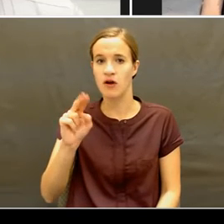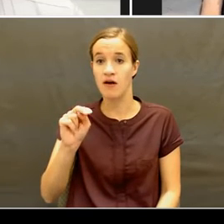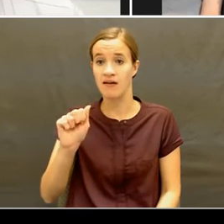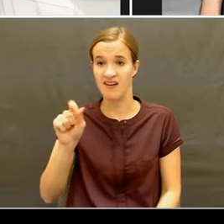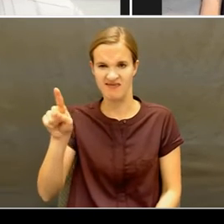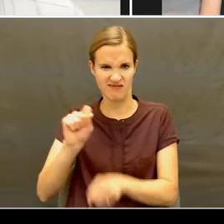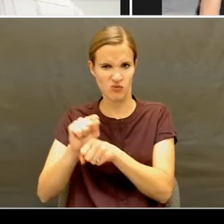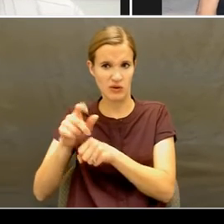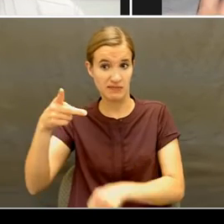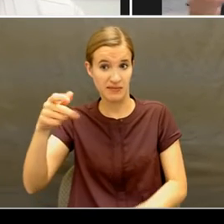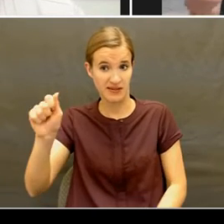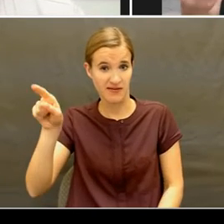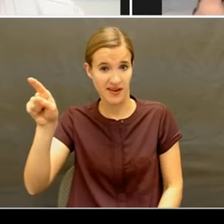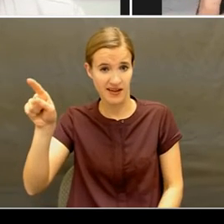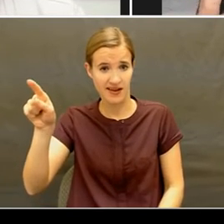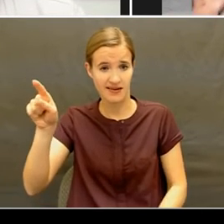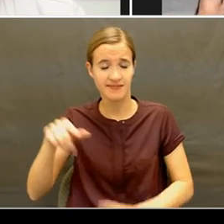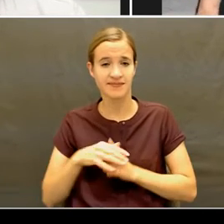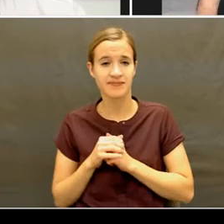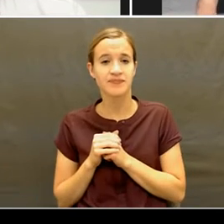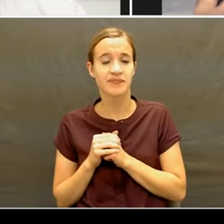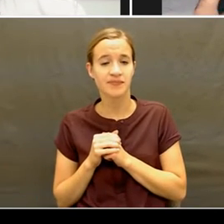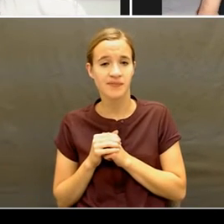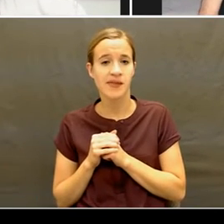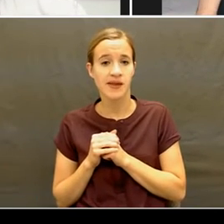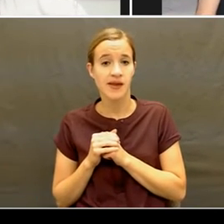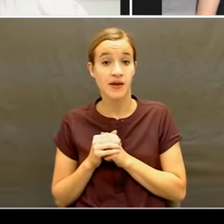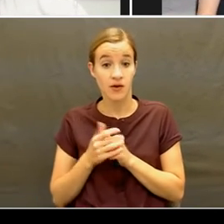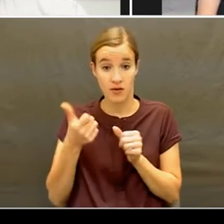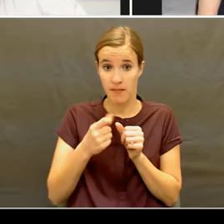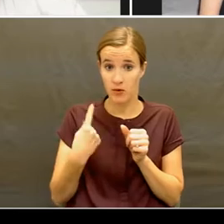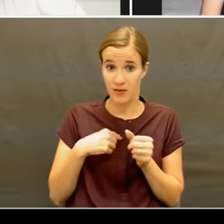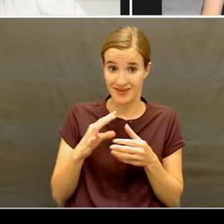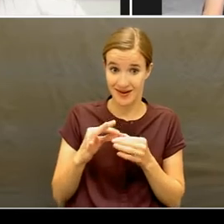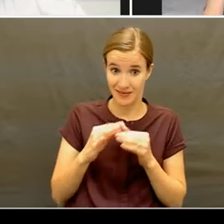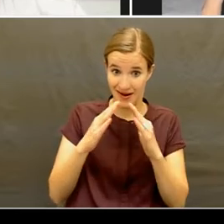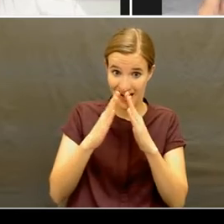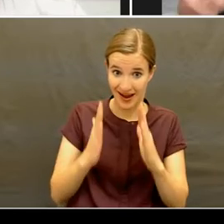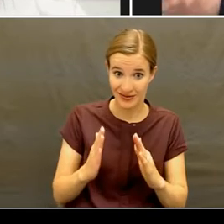one of the things that we were talking about was housing. She's, she's doing a program of tiny